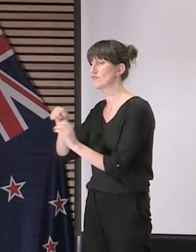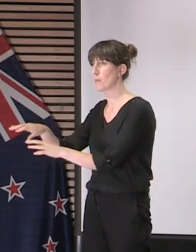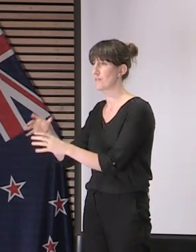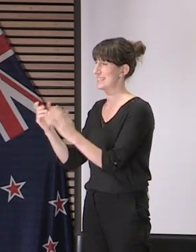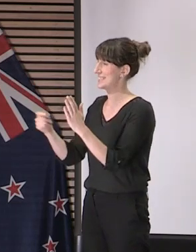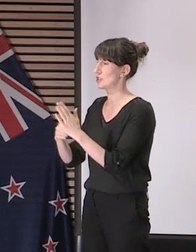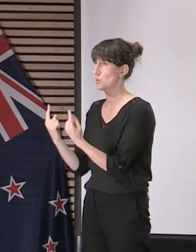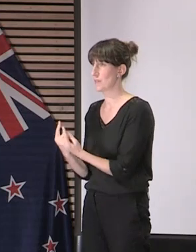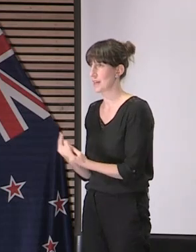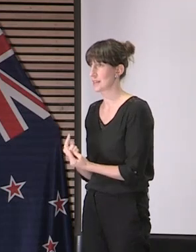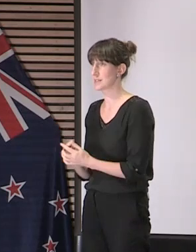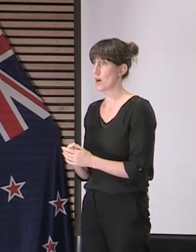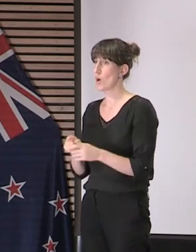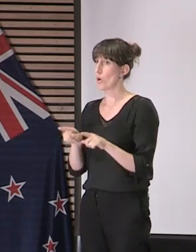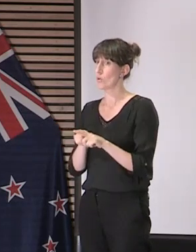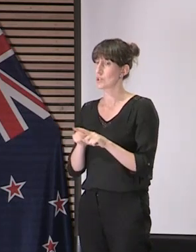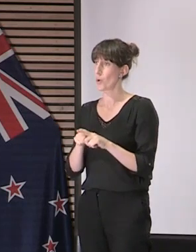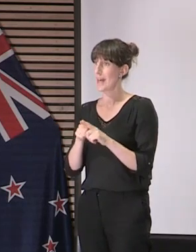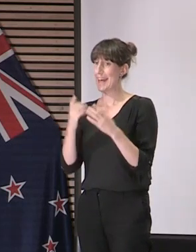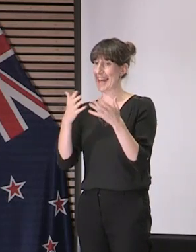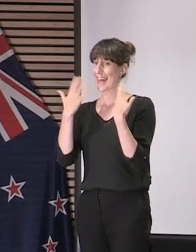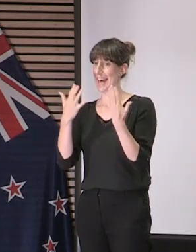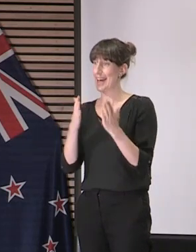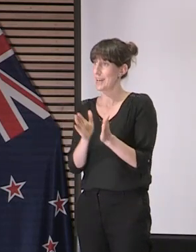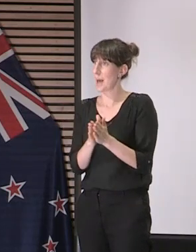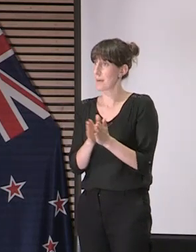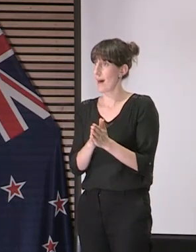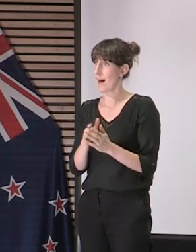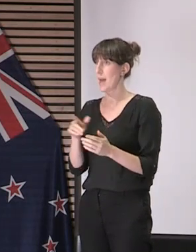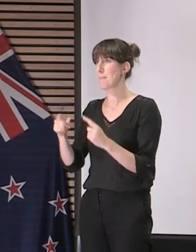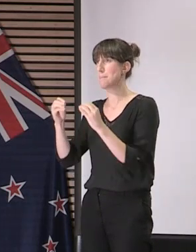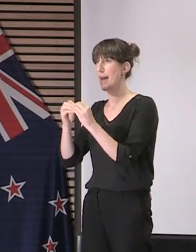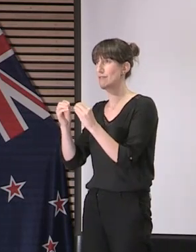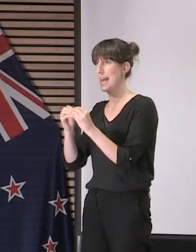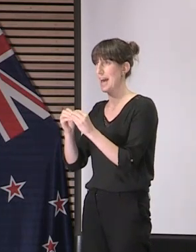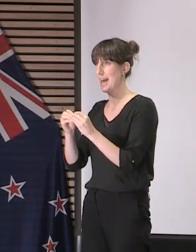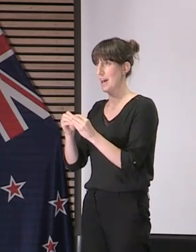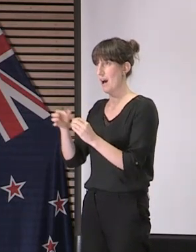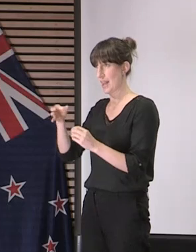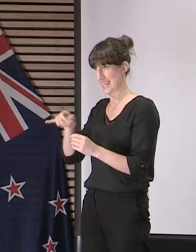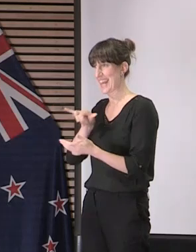air Chatham is making three trips a week making sure residents get what they need.